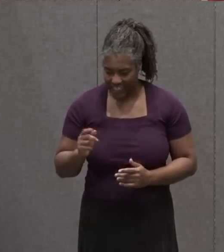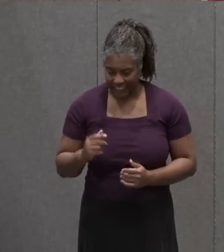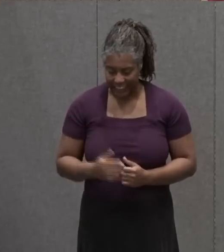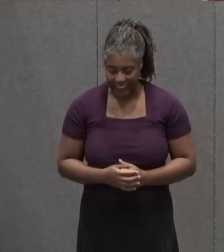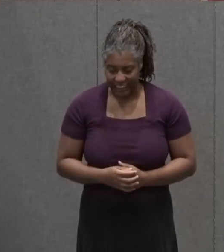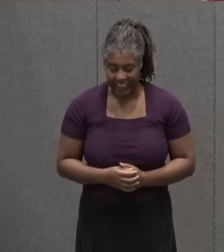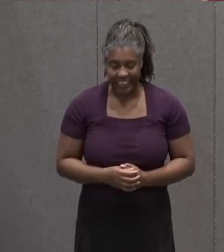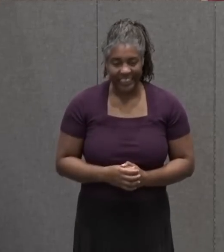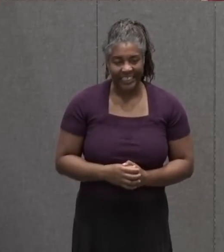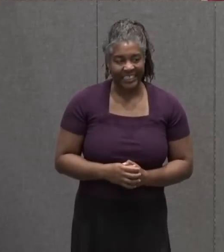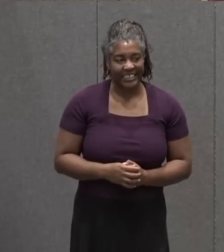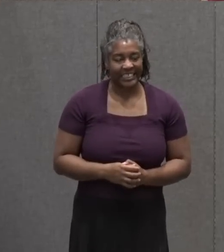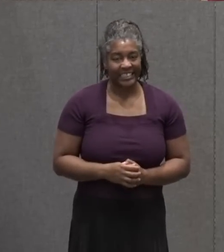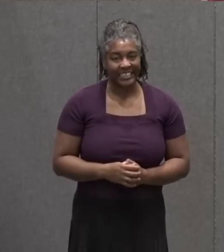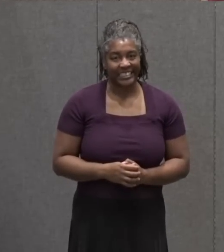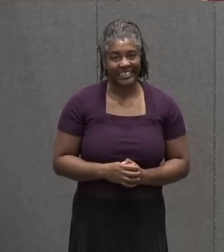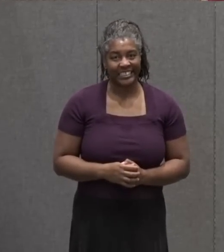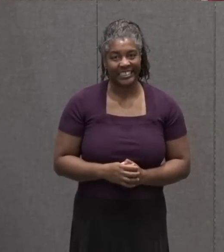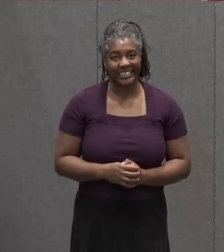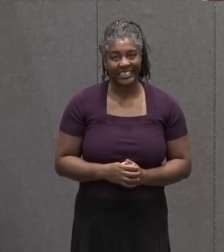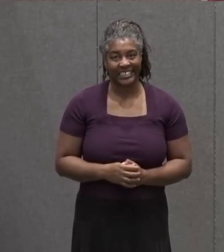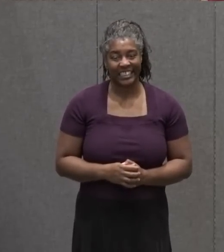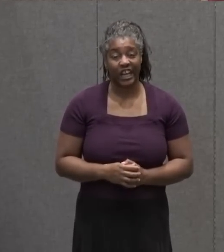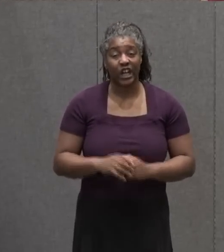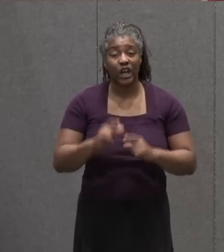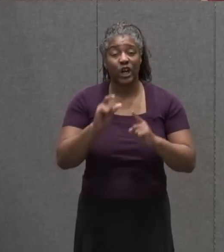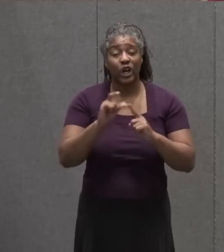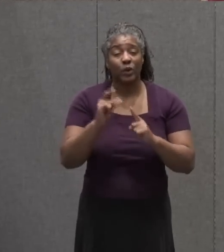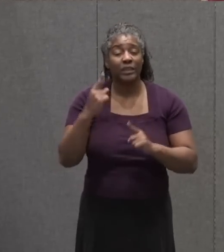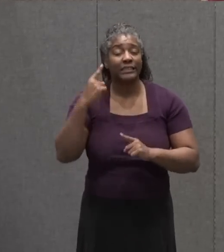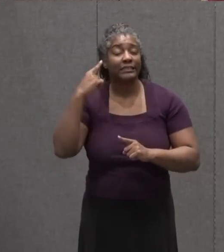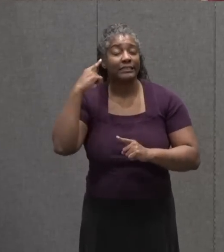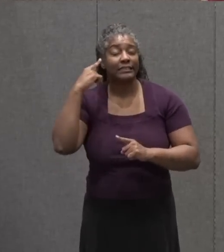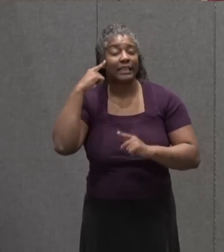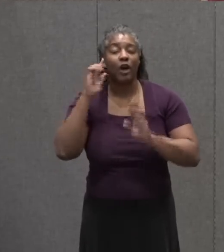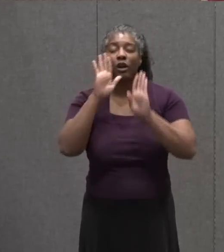here he wrote that word sounded marvelous. I'm gonna record that word down.